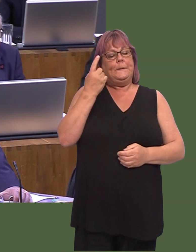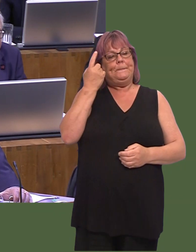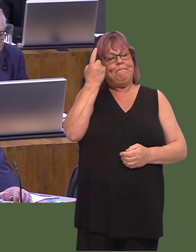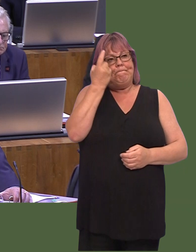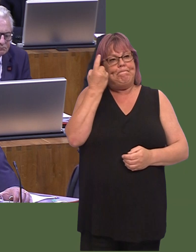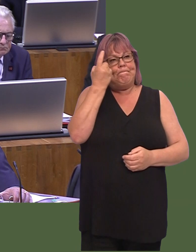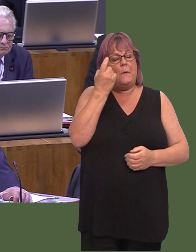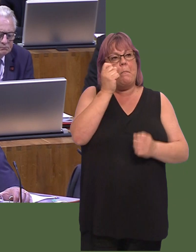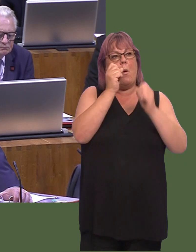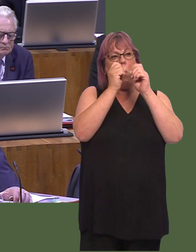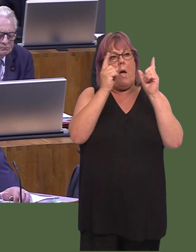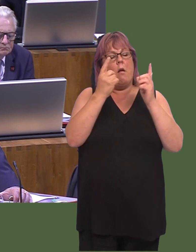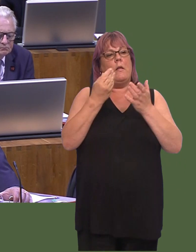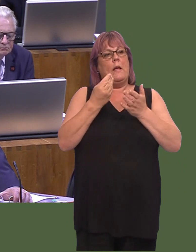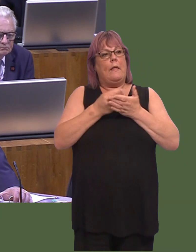nad yw wedi ei ddatganoli.